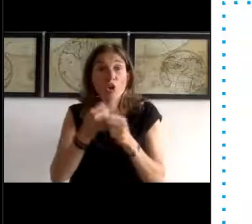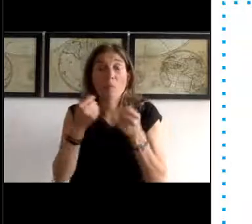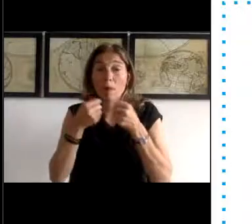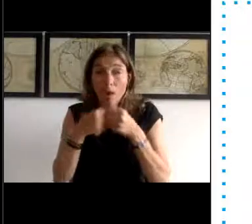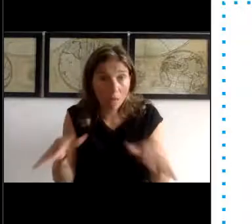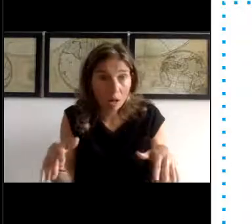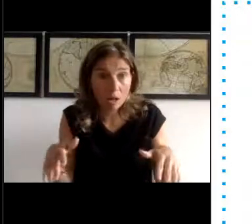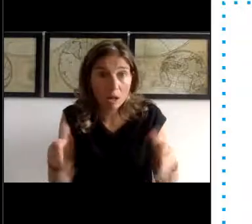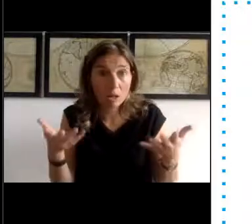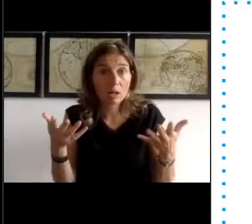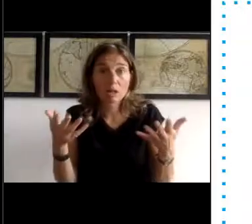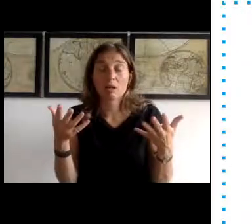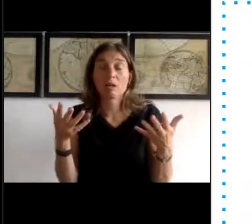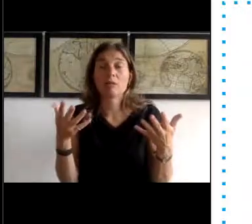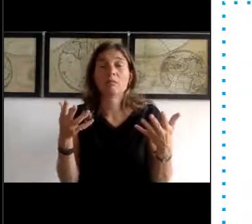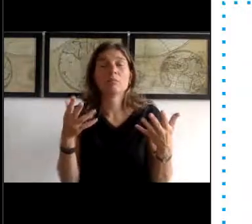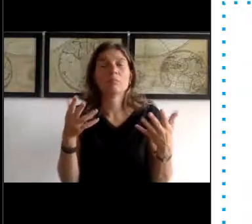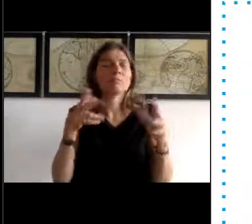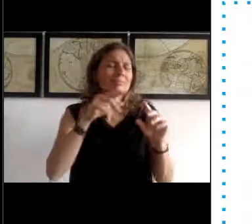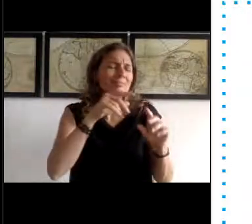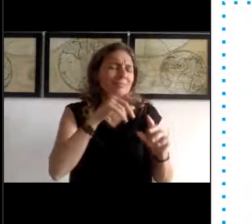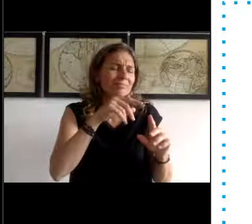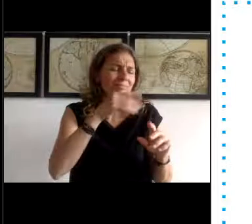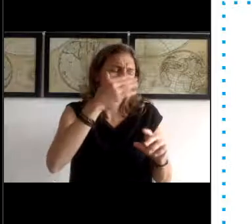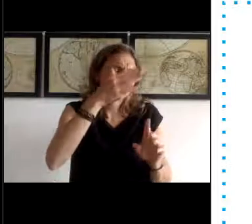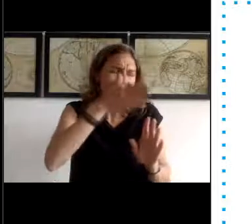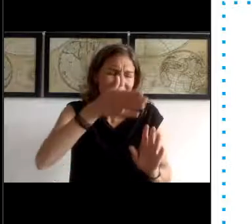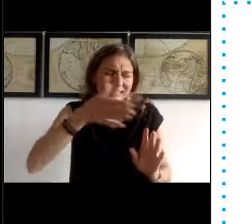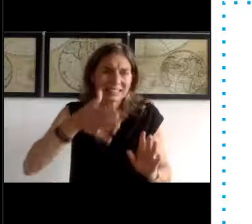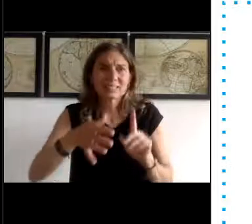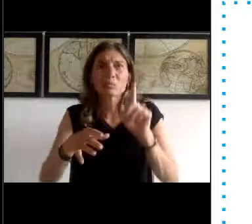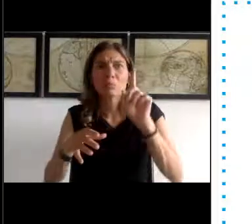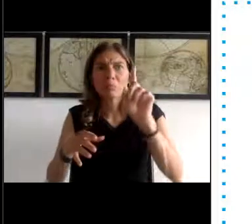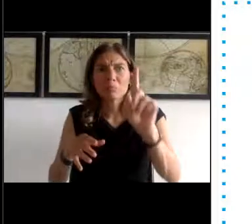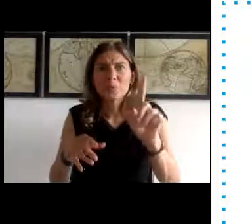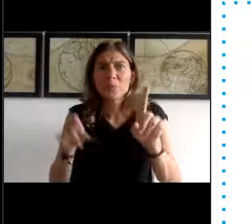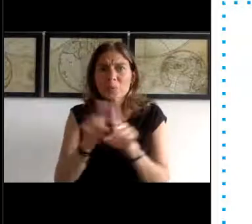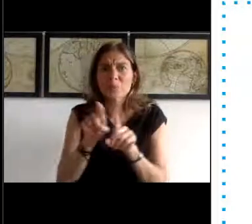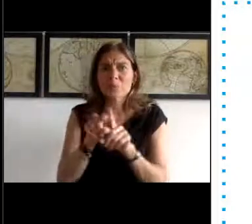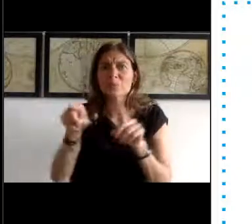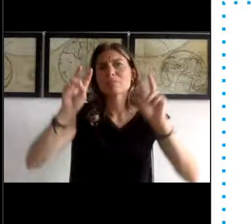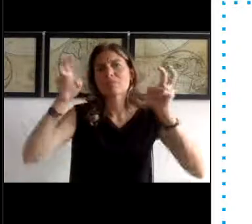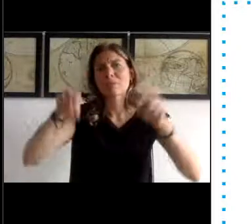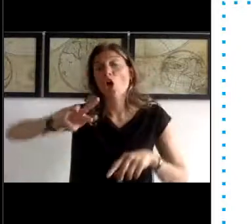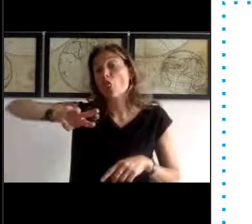We have at the moment an inclusion and diversity strategy with guidance